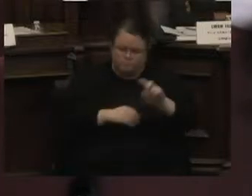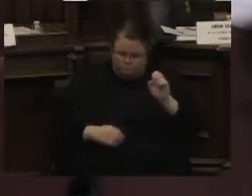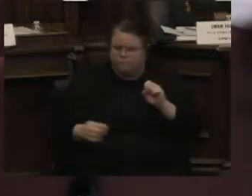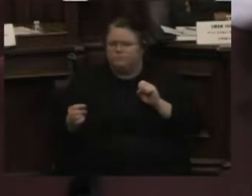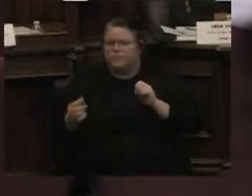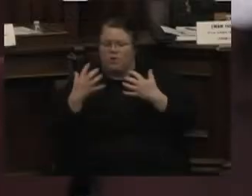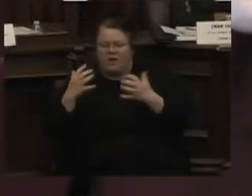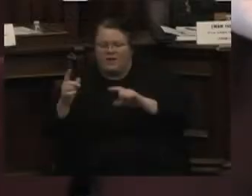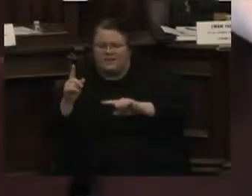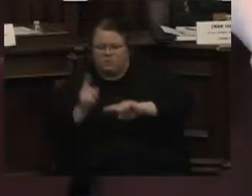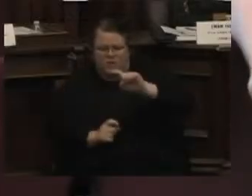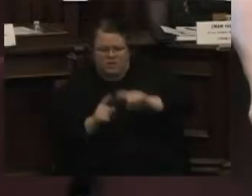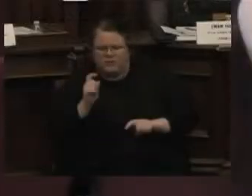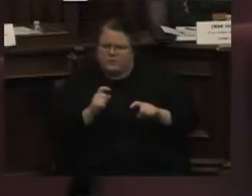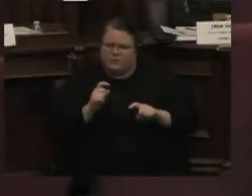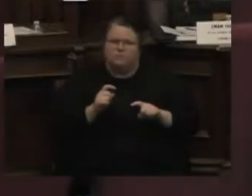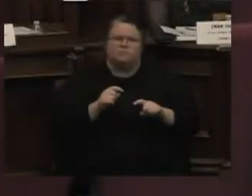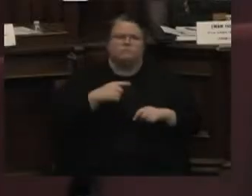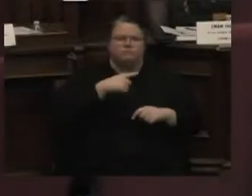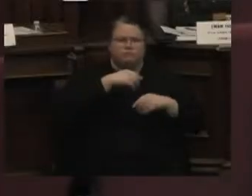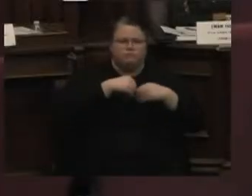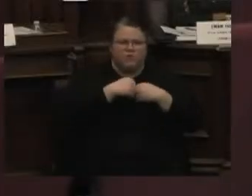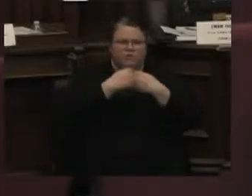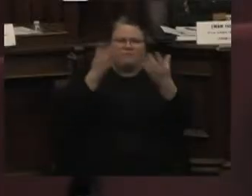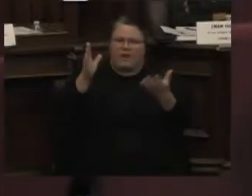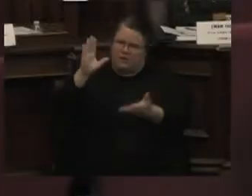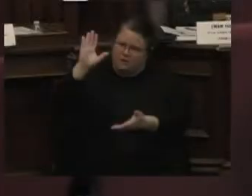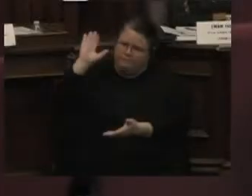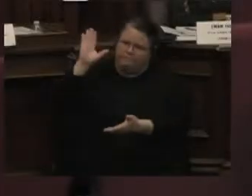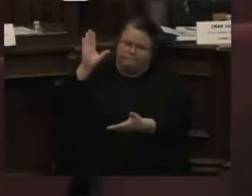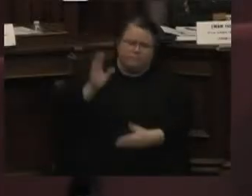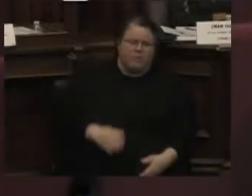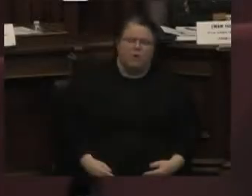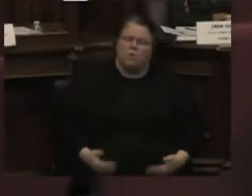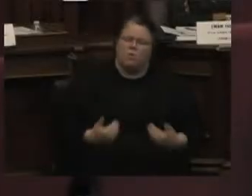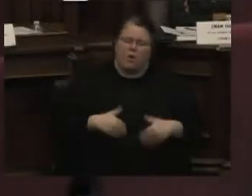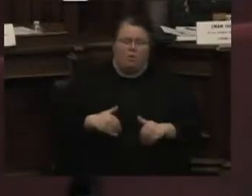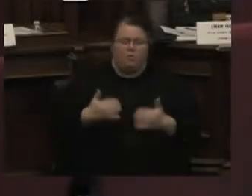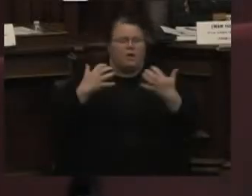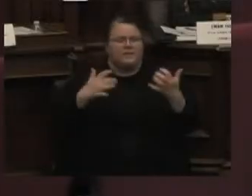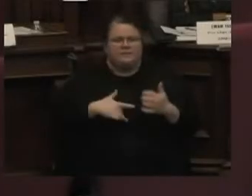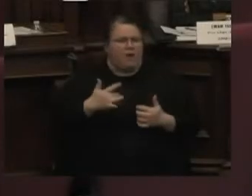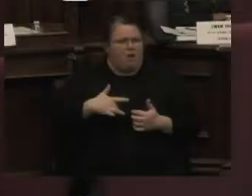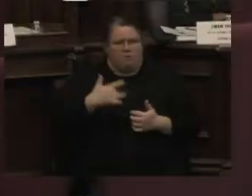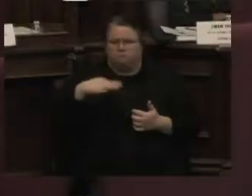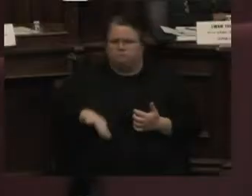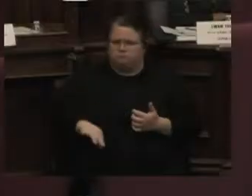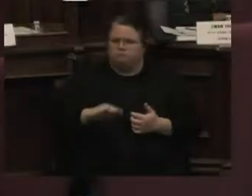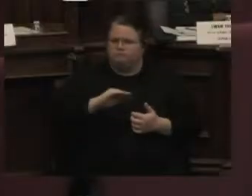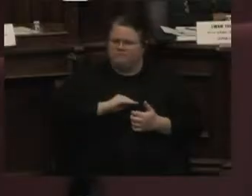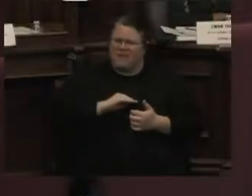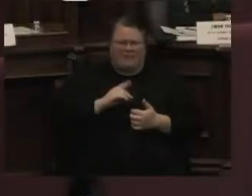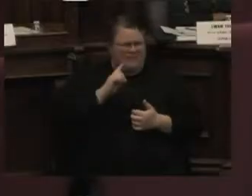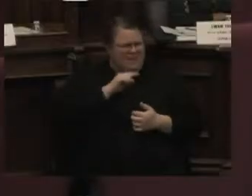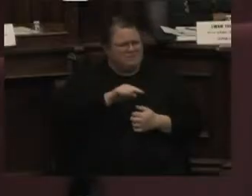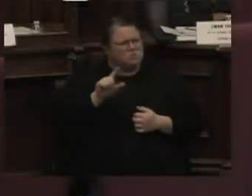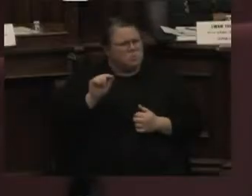Luam handled some really good questions. She gave a